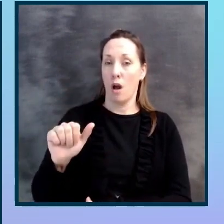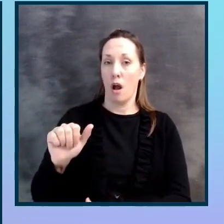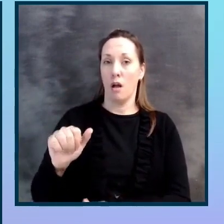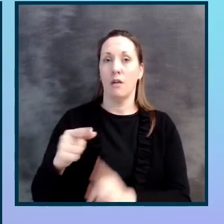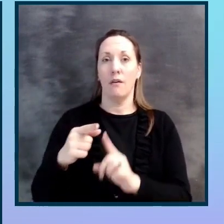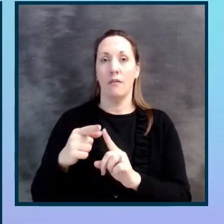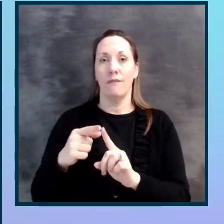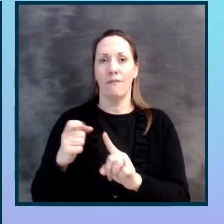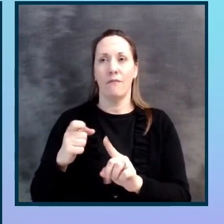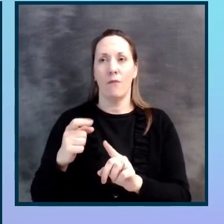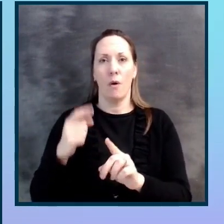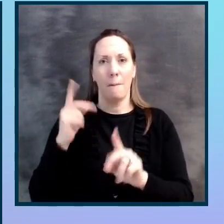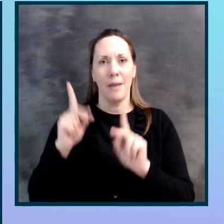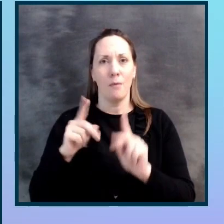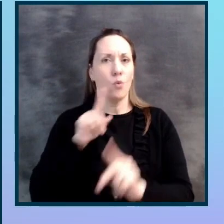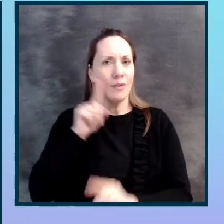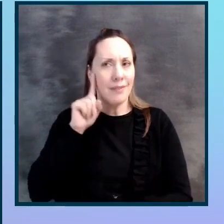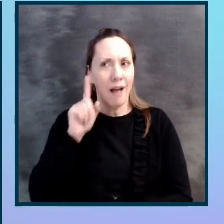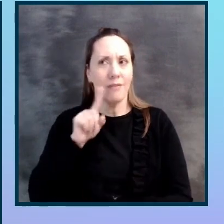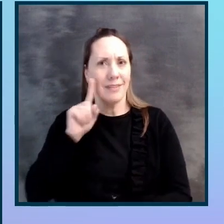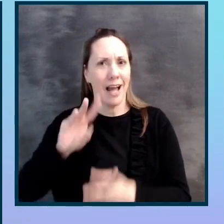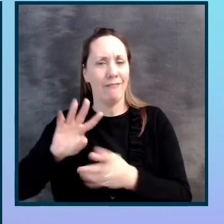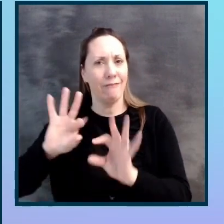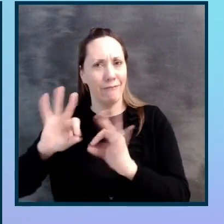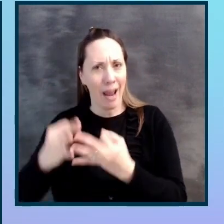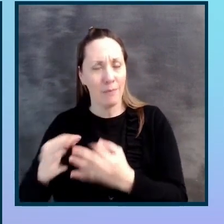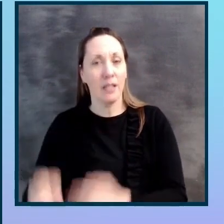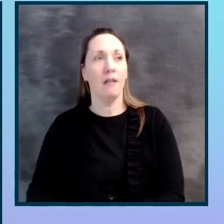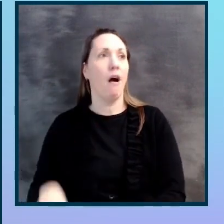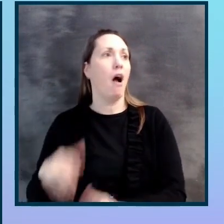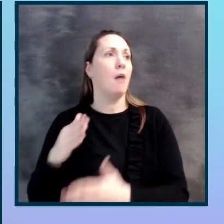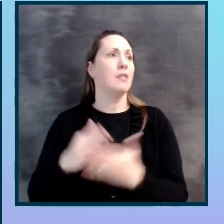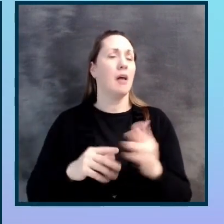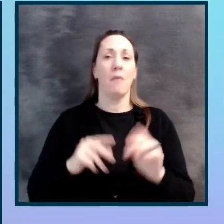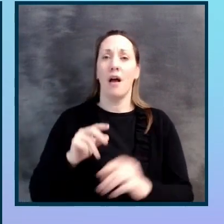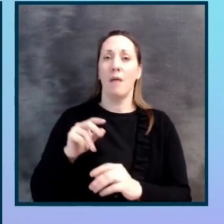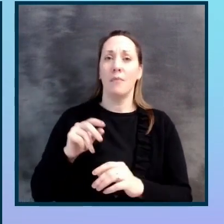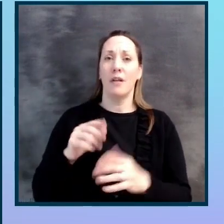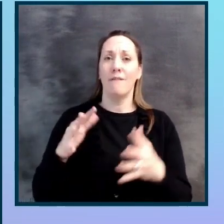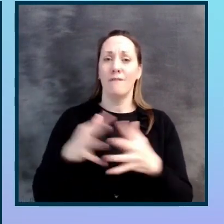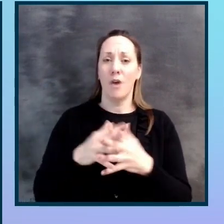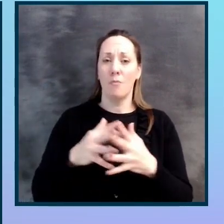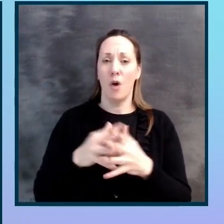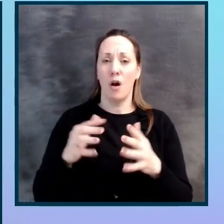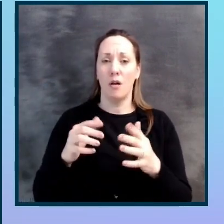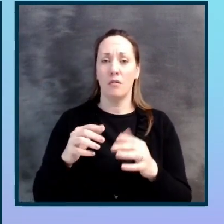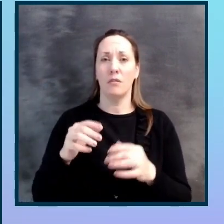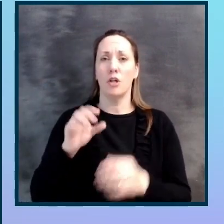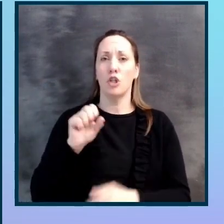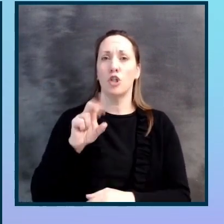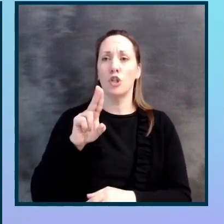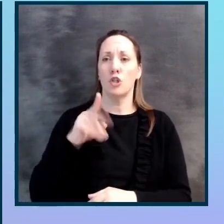at the Super Bowl this year, some of the honorary team captains were football players from a school for the deaf,